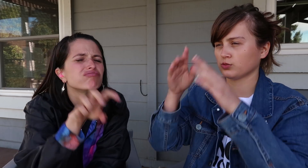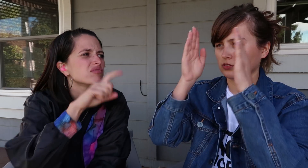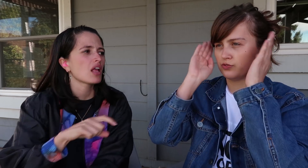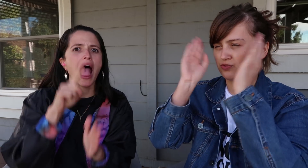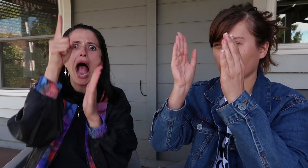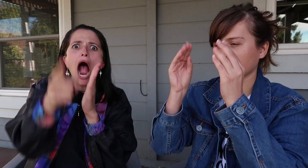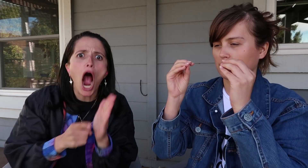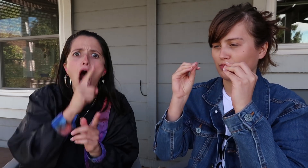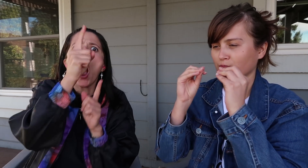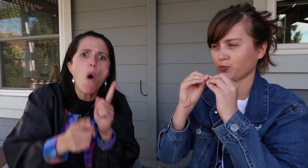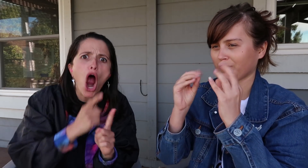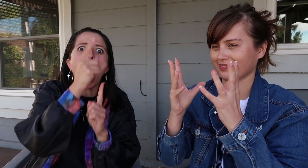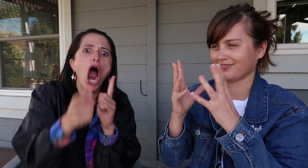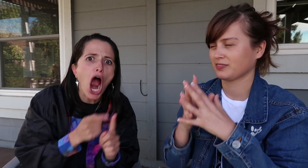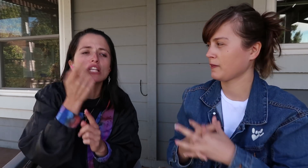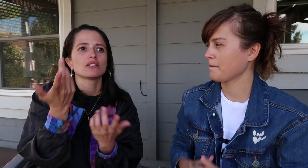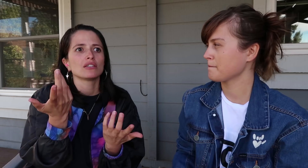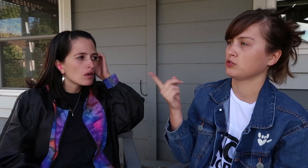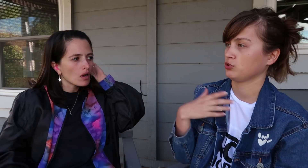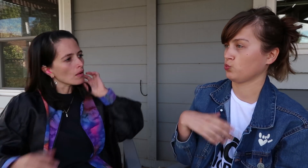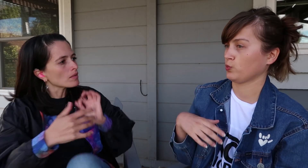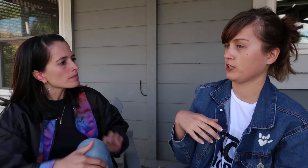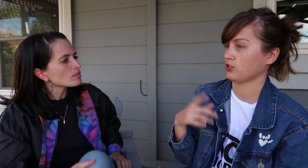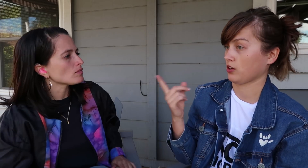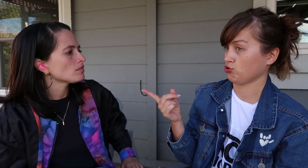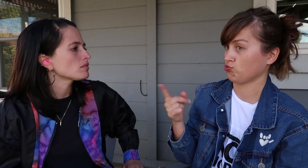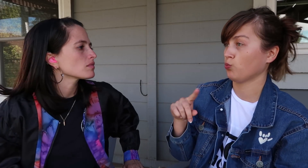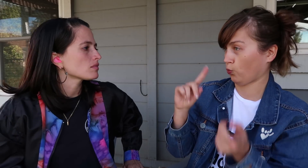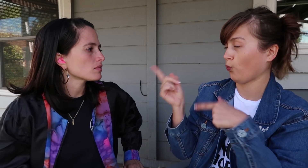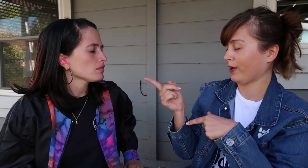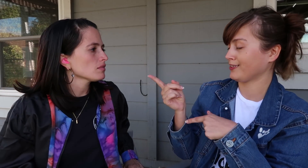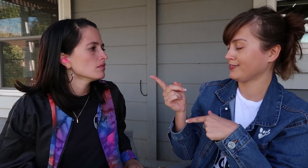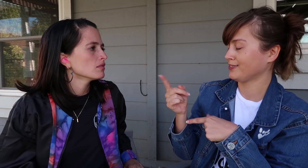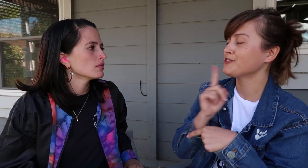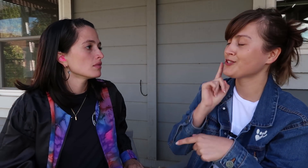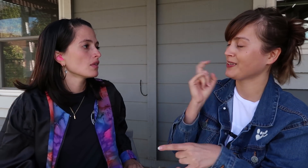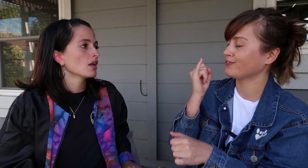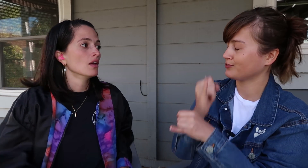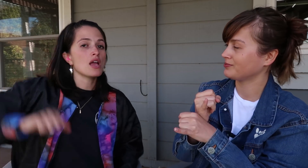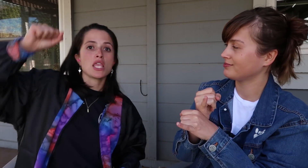We have to focus more. Do you wish you had gone to a deaf school?